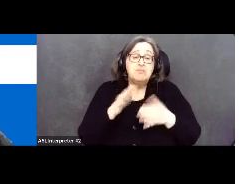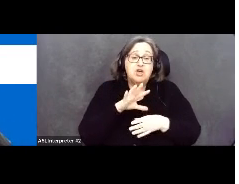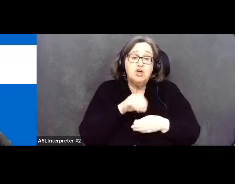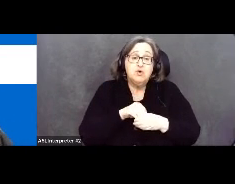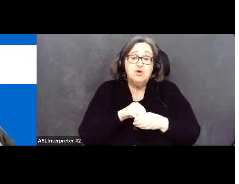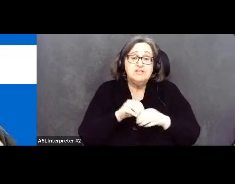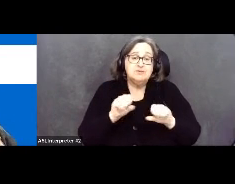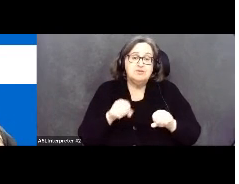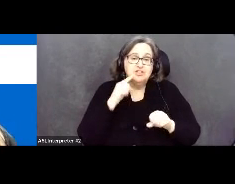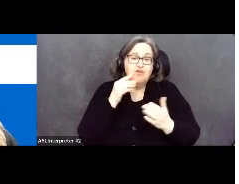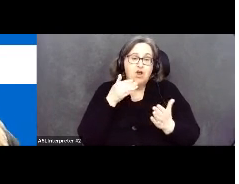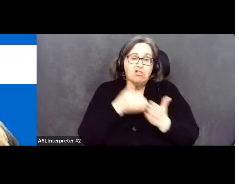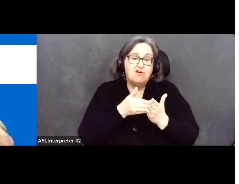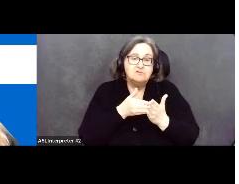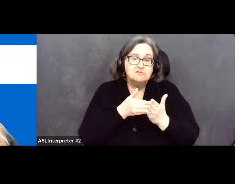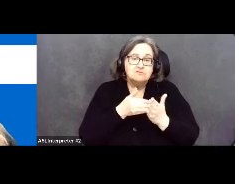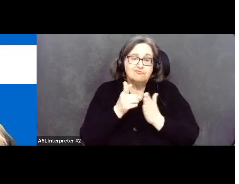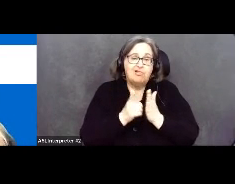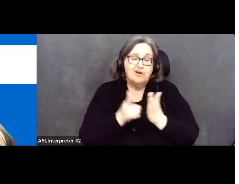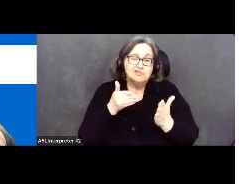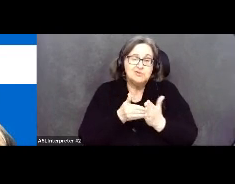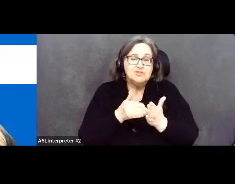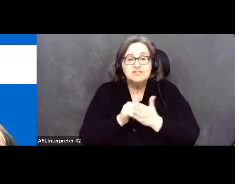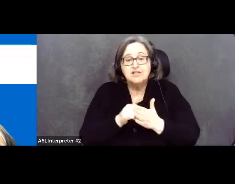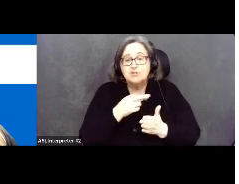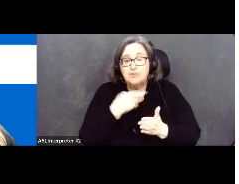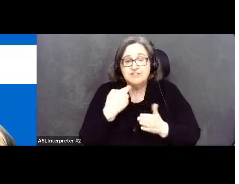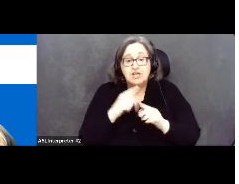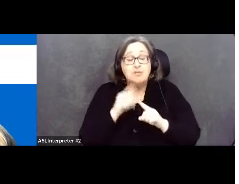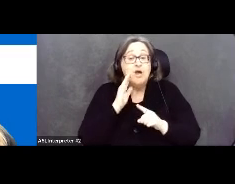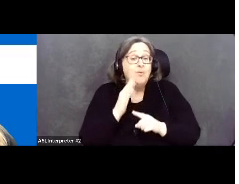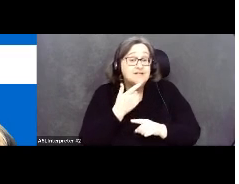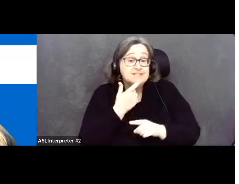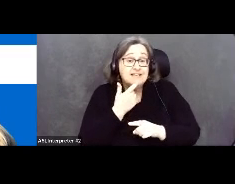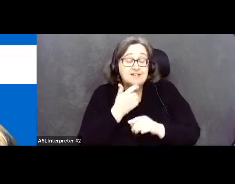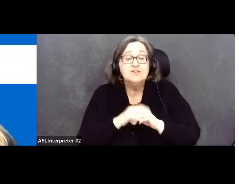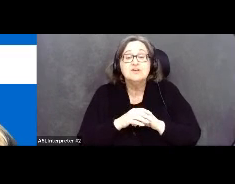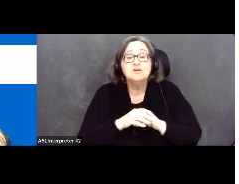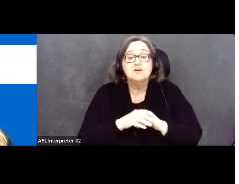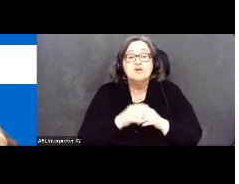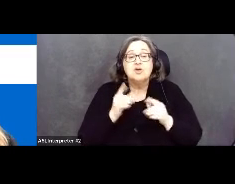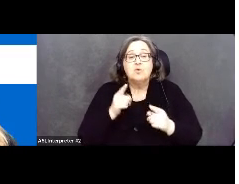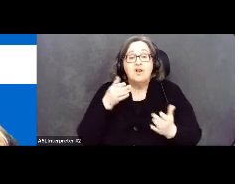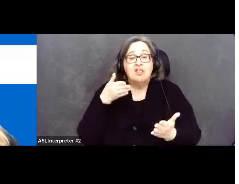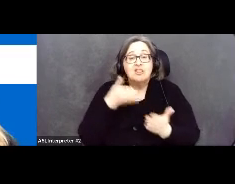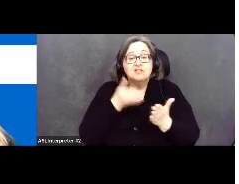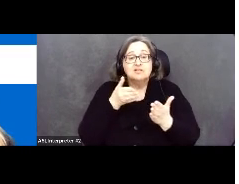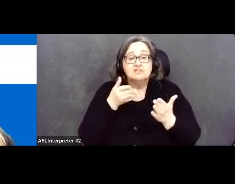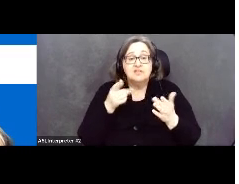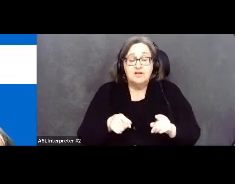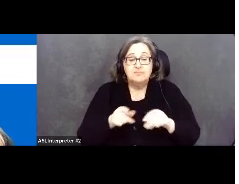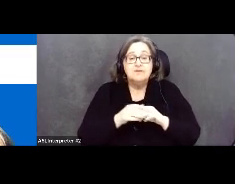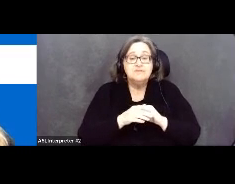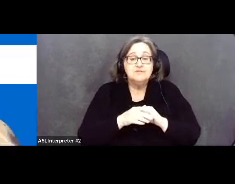litigation. That's always a risk. However, I will say that when litigation is involved, schools are